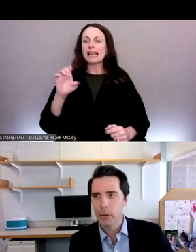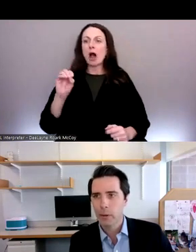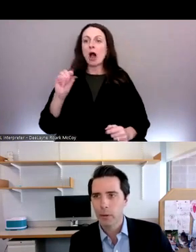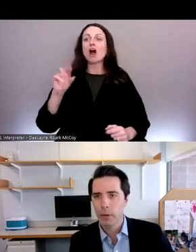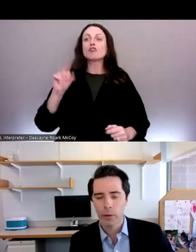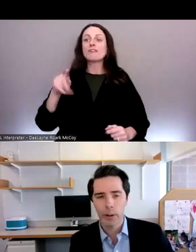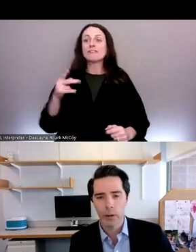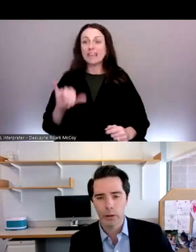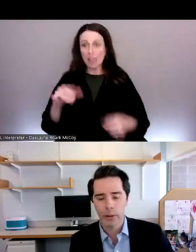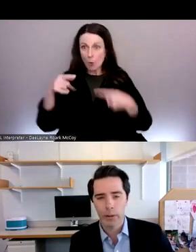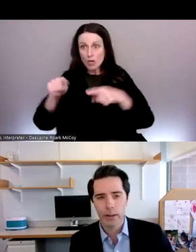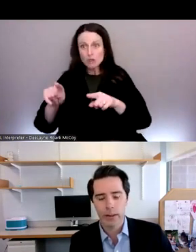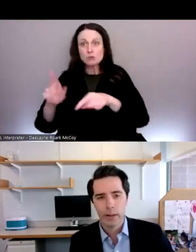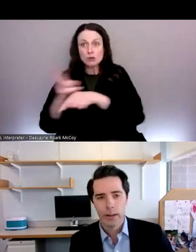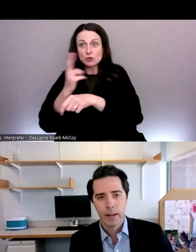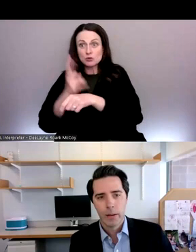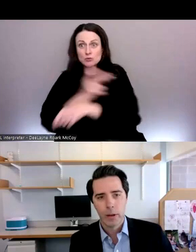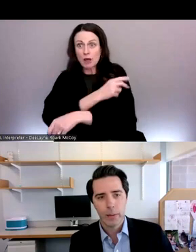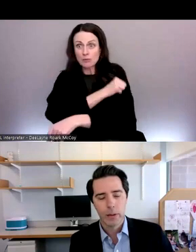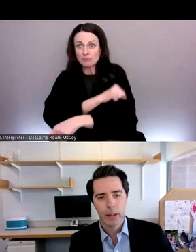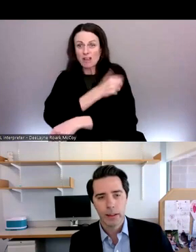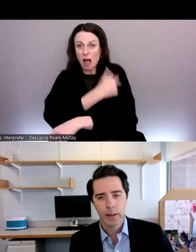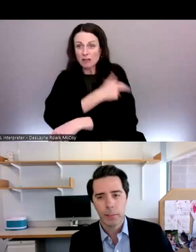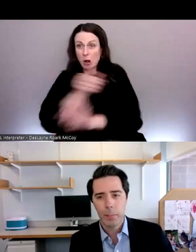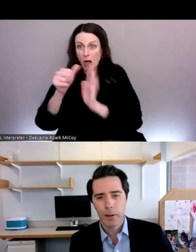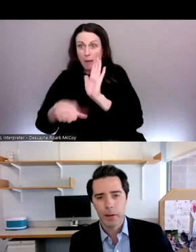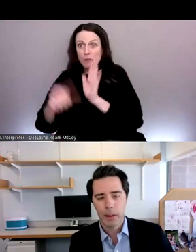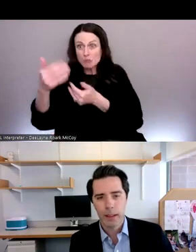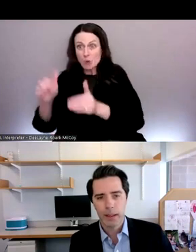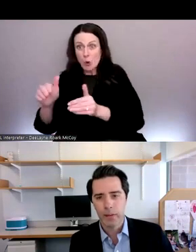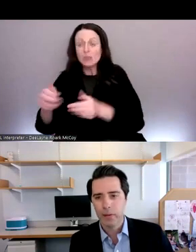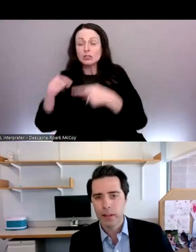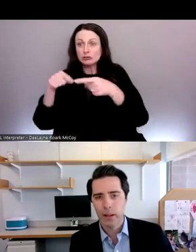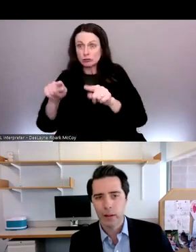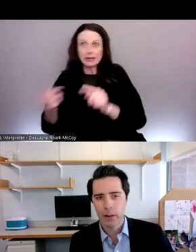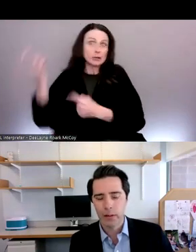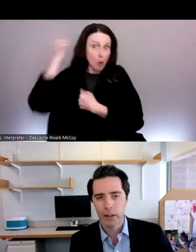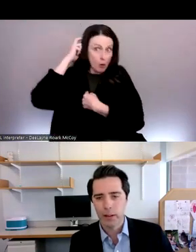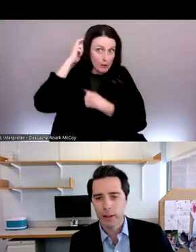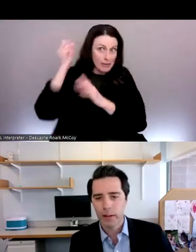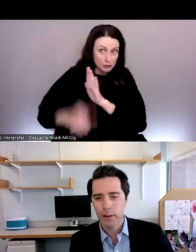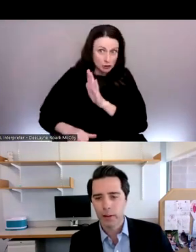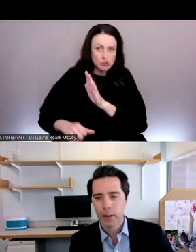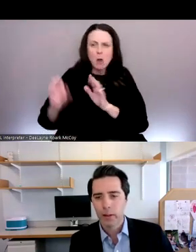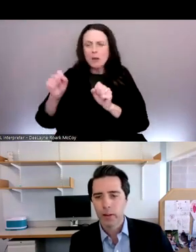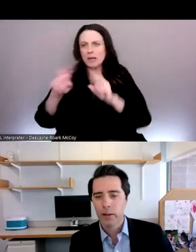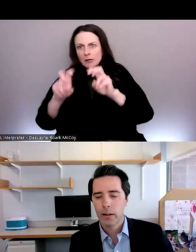when we're performing Cochlear implants and we're able to get a better understanding of the physiology of the